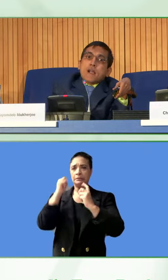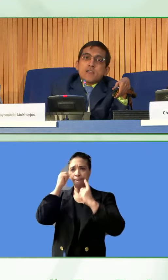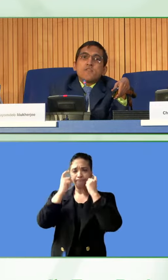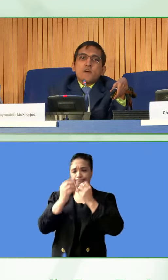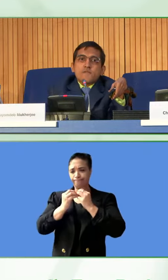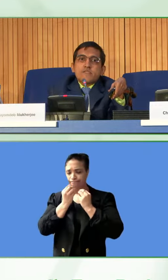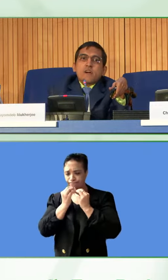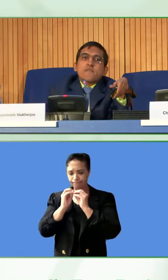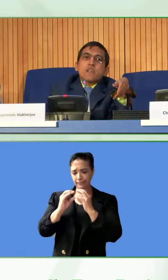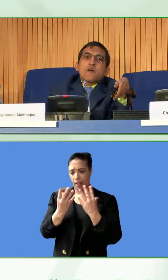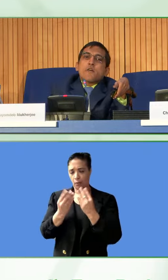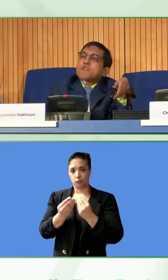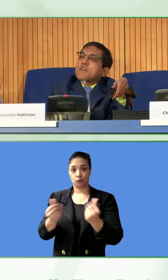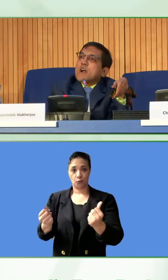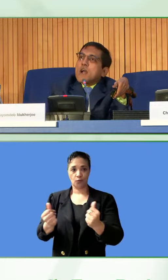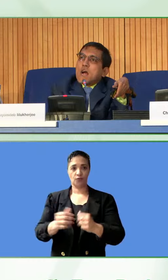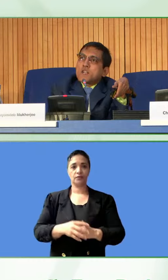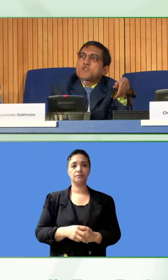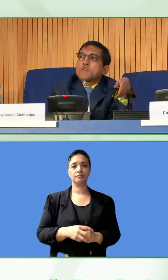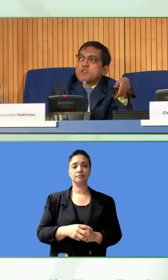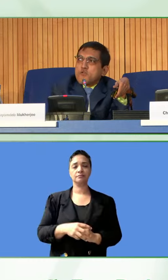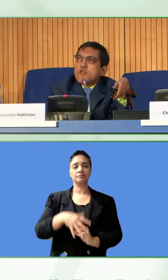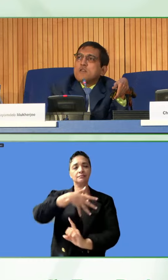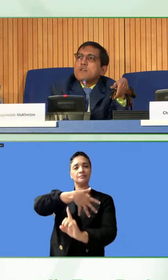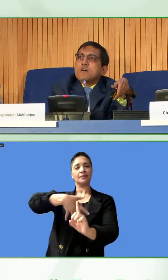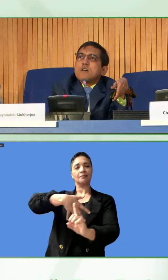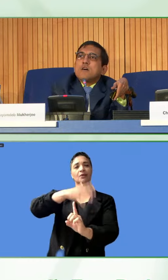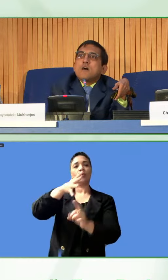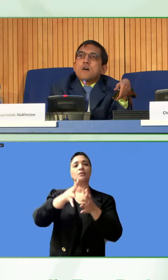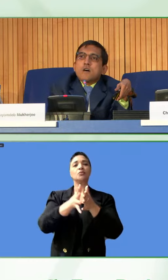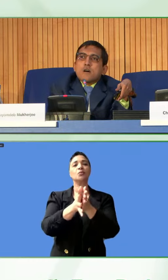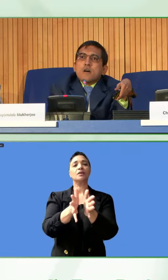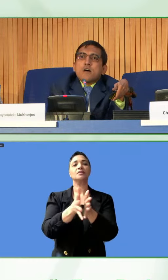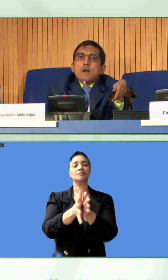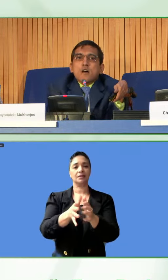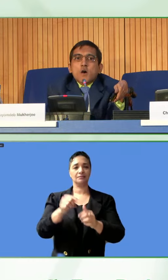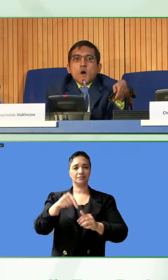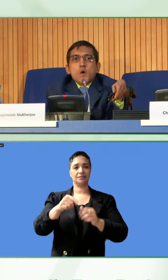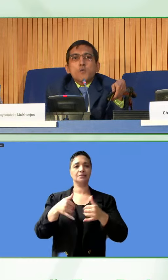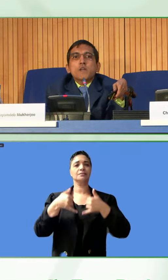Background of Discovery Awards has to be told.